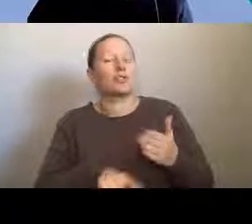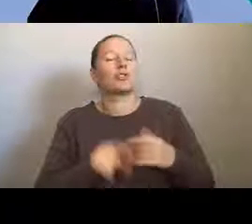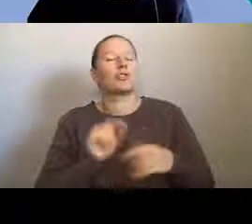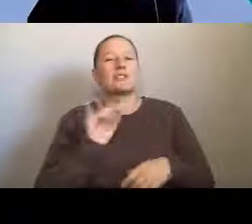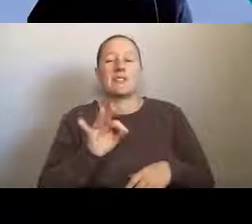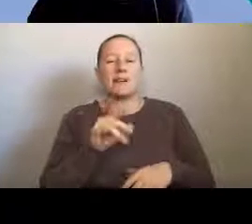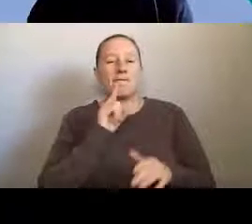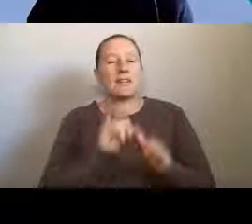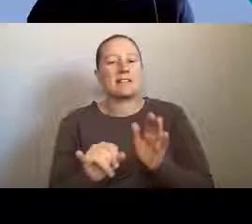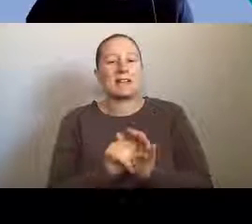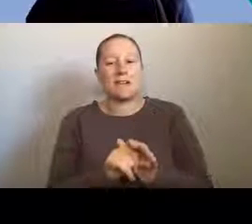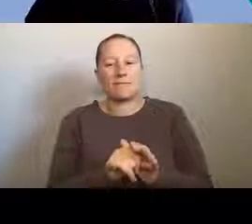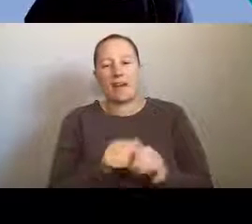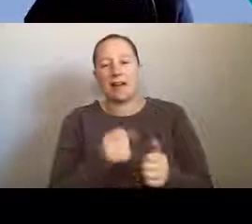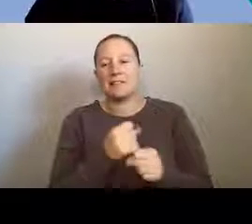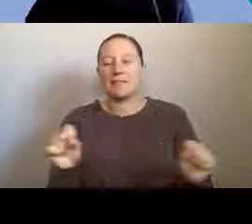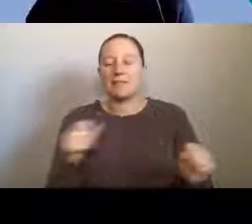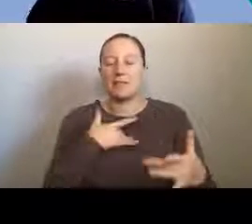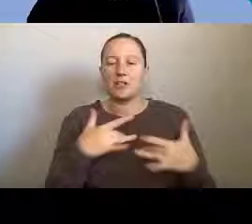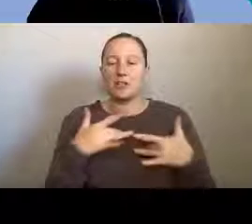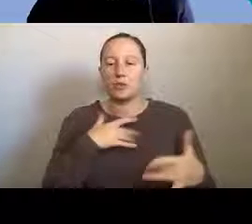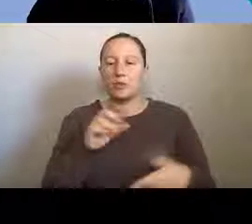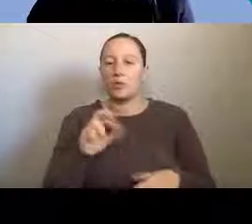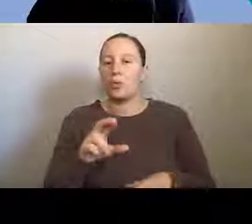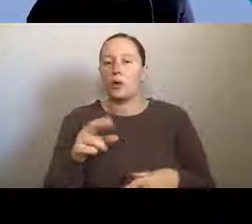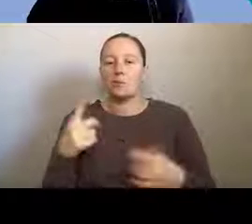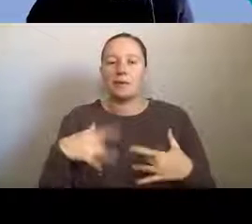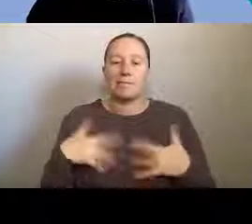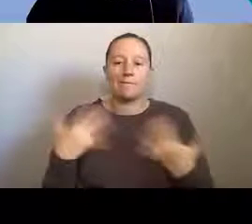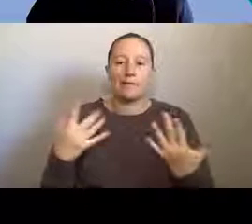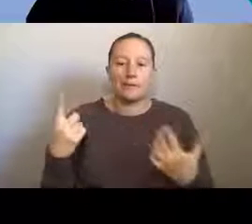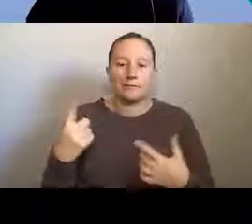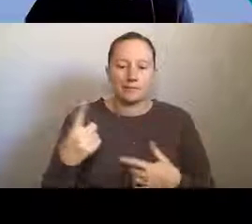or adverse events in an effort to ensure the safety of the subjects.